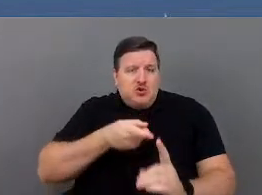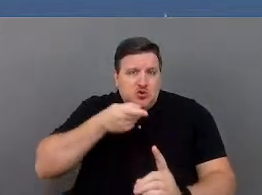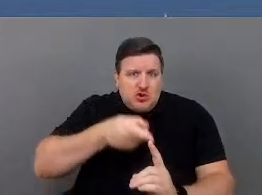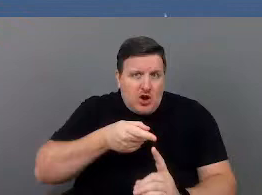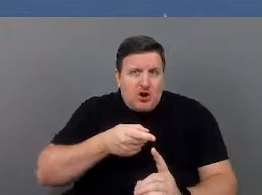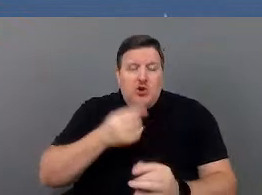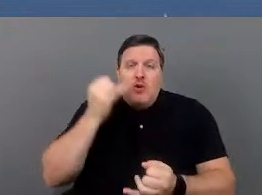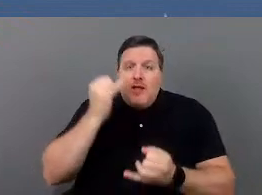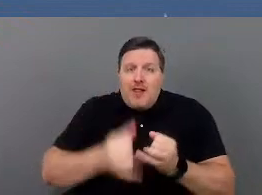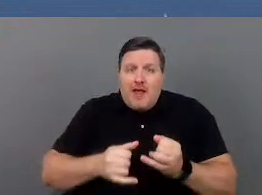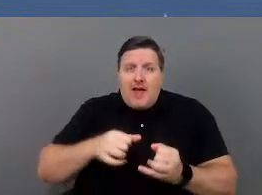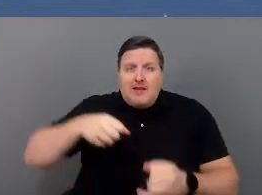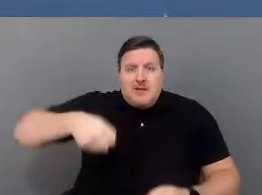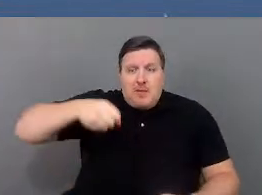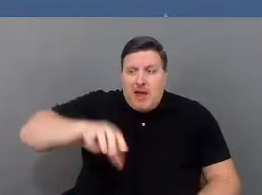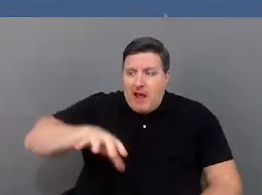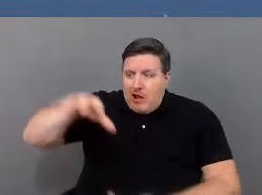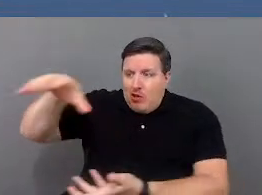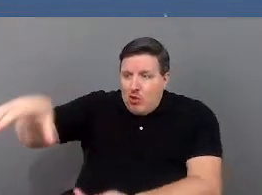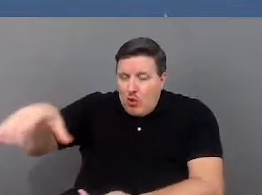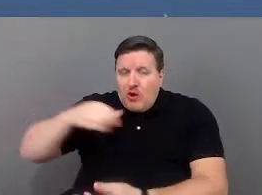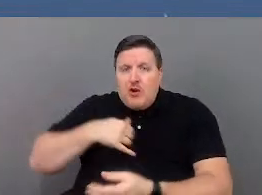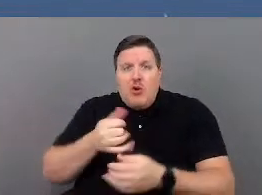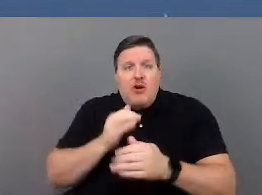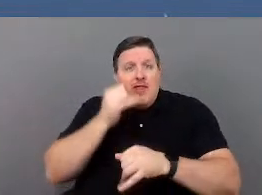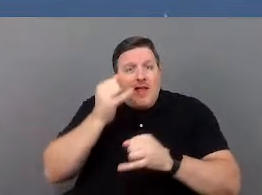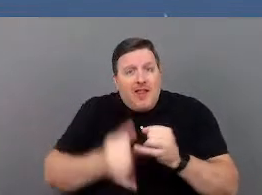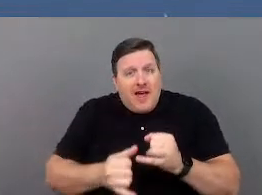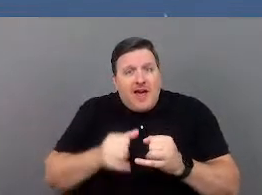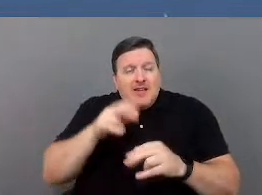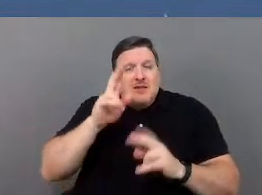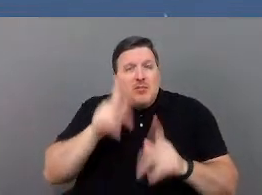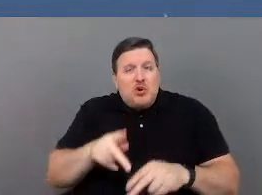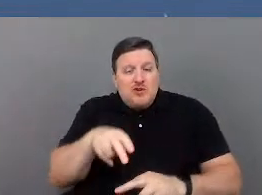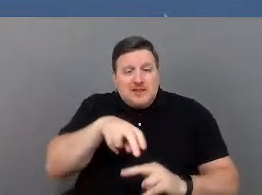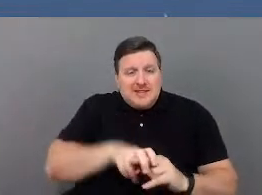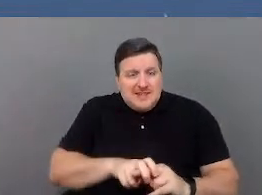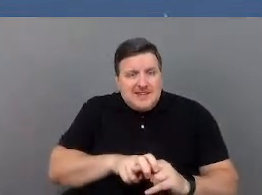ONCE IDENTIFIED, THOUGH, THE HARD WORK BEGINS, DAY IN AND DAY OUT, MITIGATING THOSE MANY ROOT CAUSES.